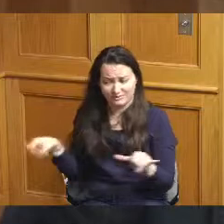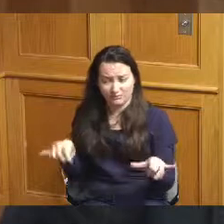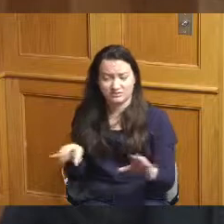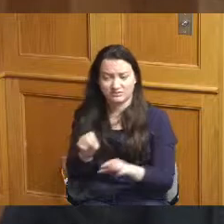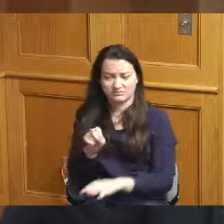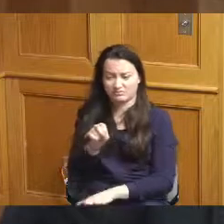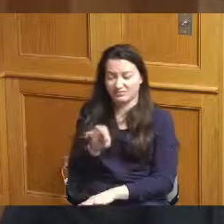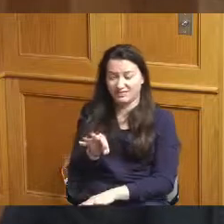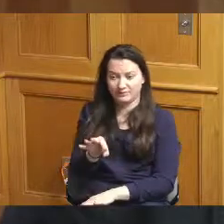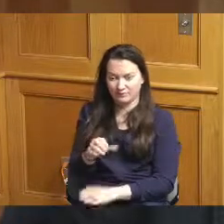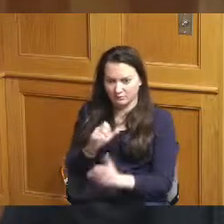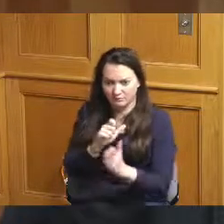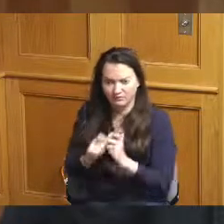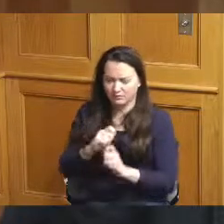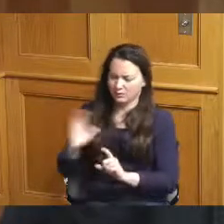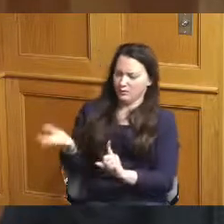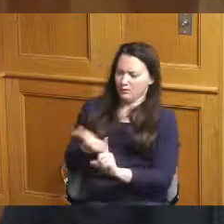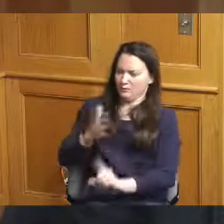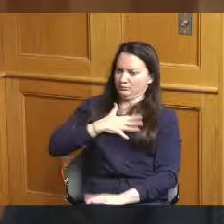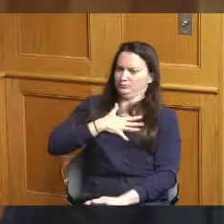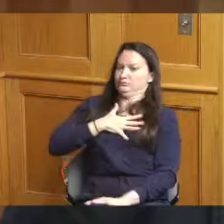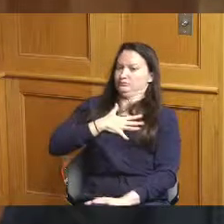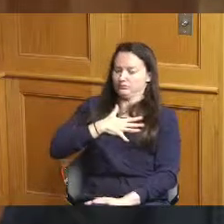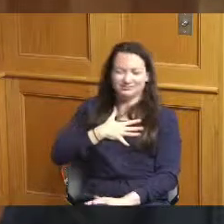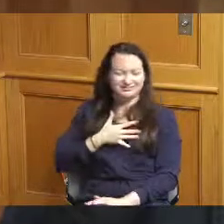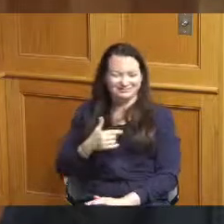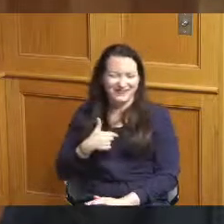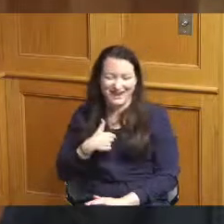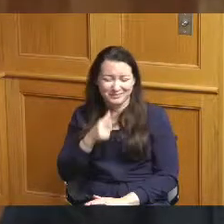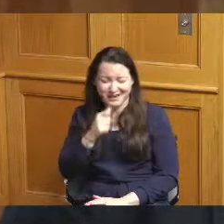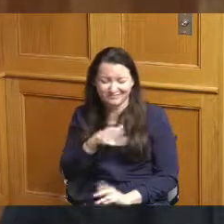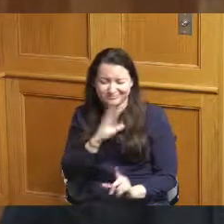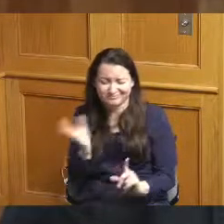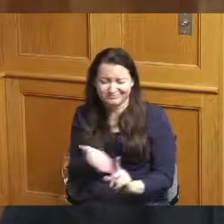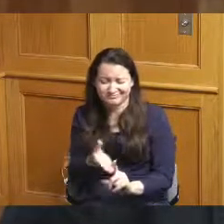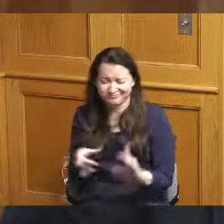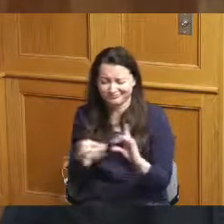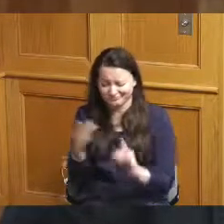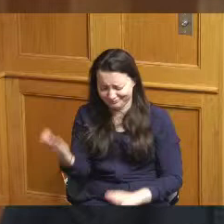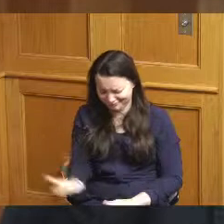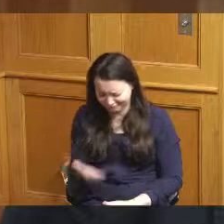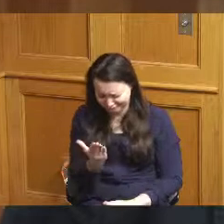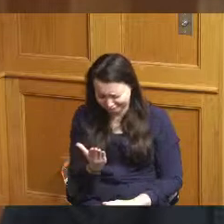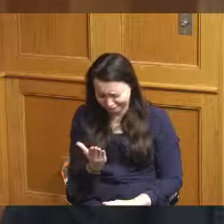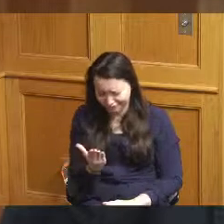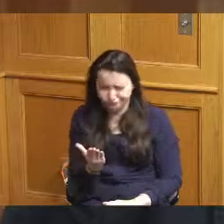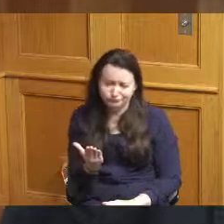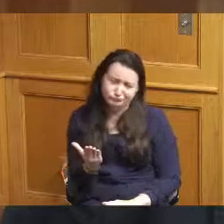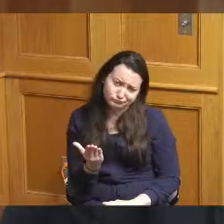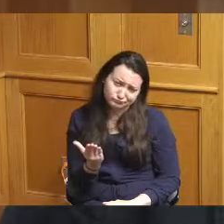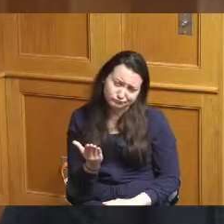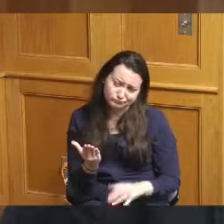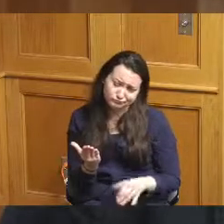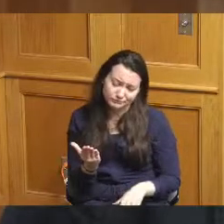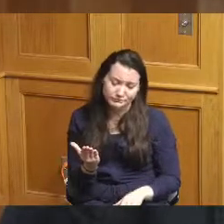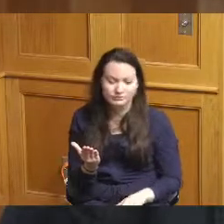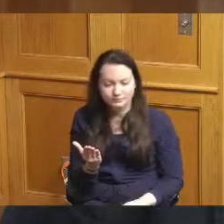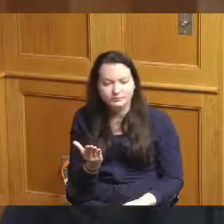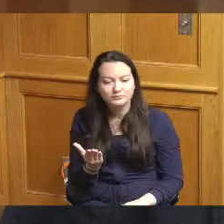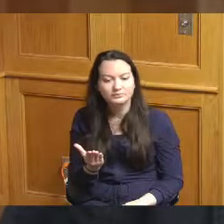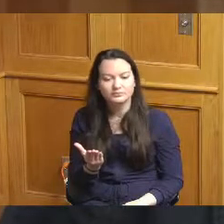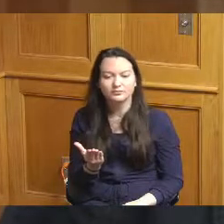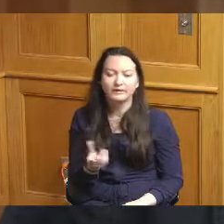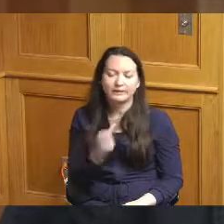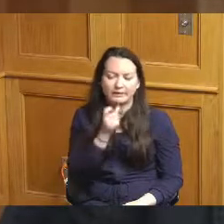it's super compelling that's one thing but I am not compelled by what's on this page to continue